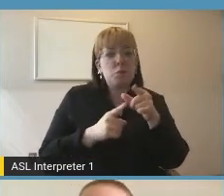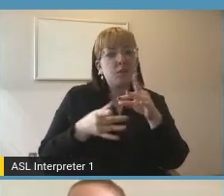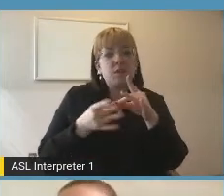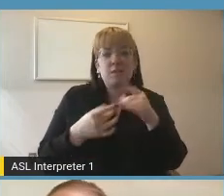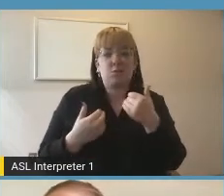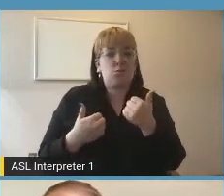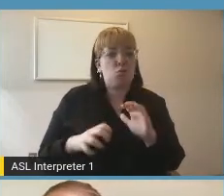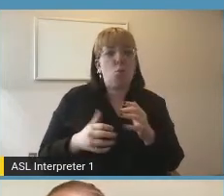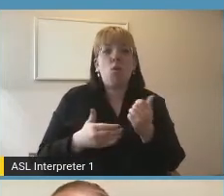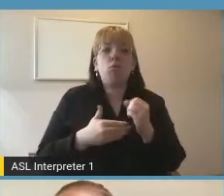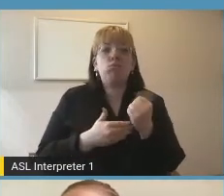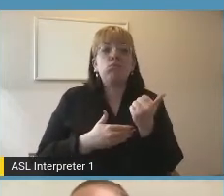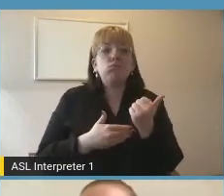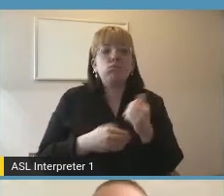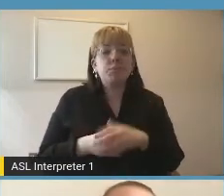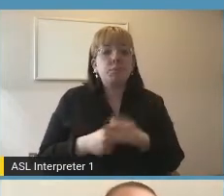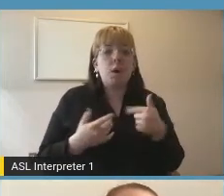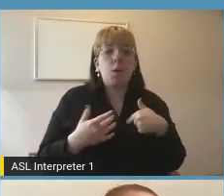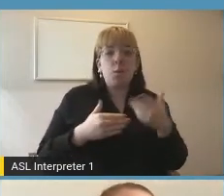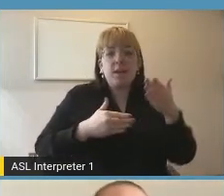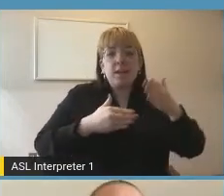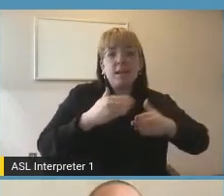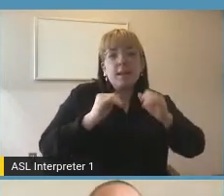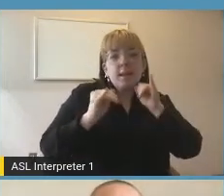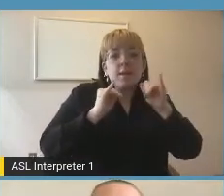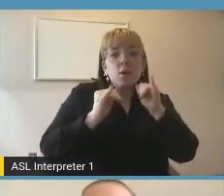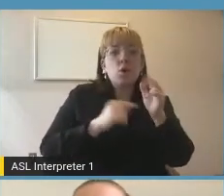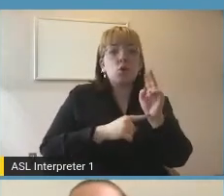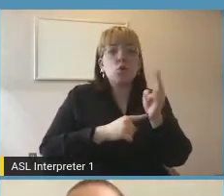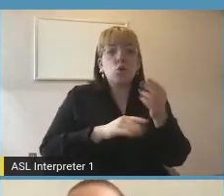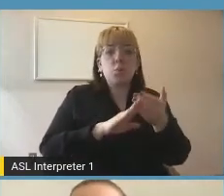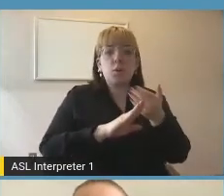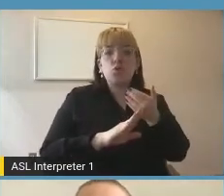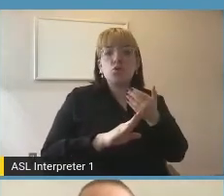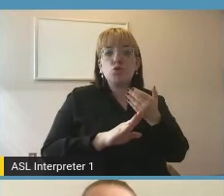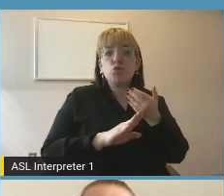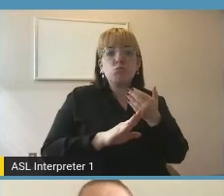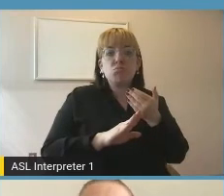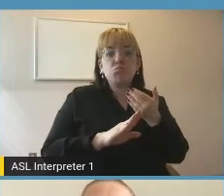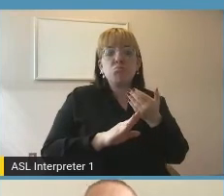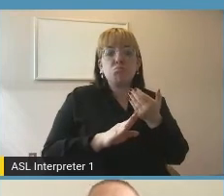to end the interview two minutes earlier than the audio ends. And so on. So you have these